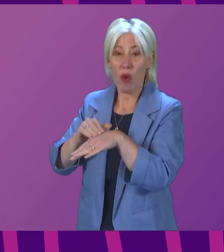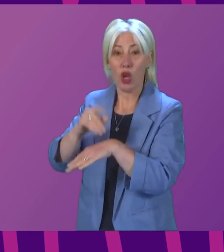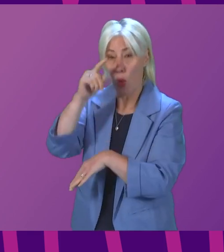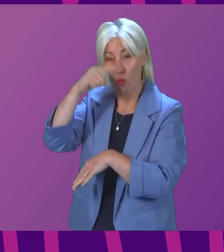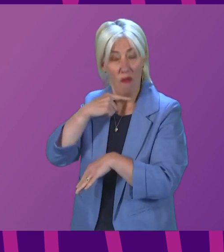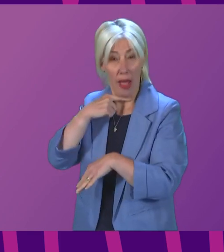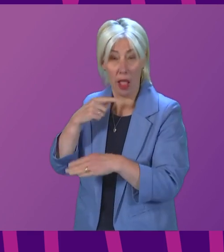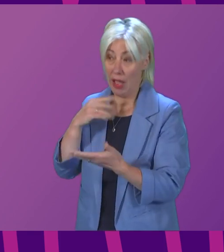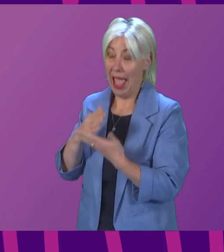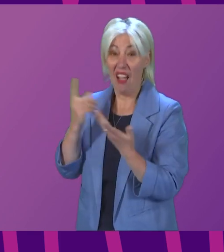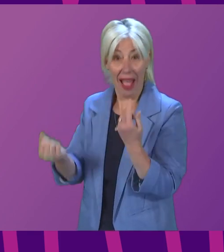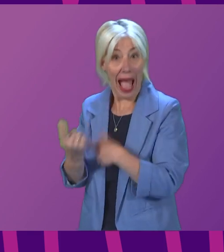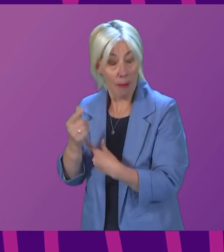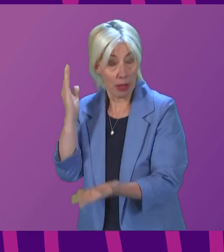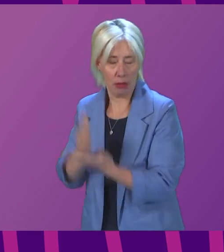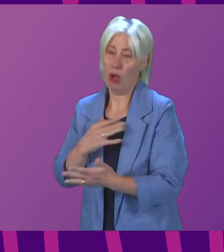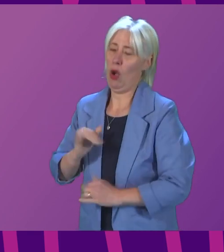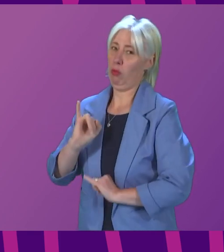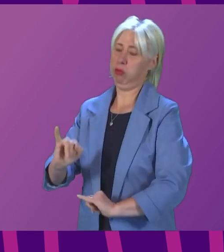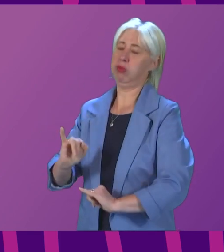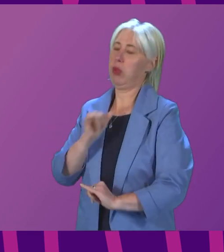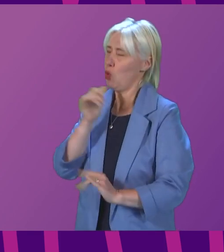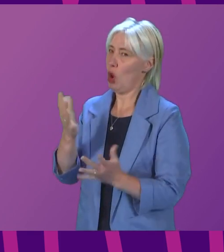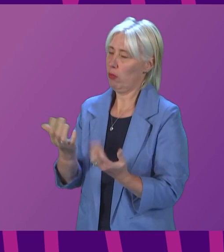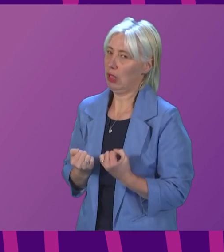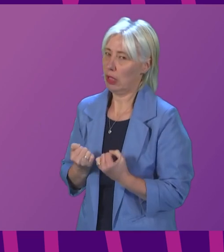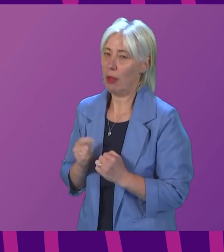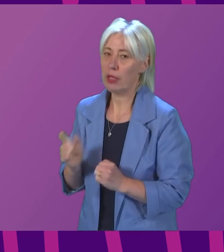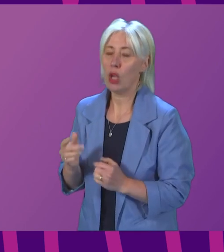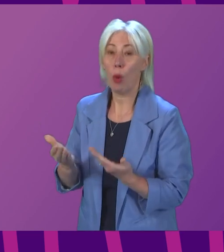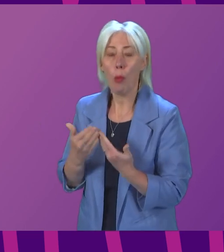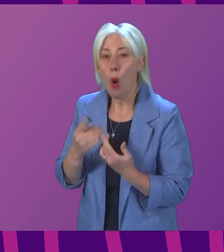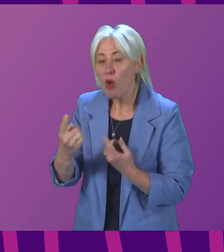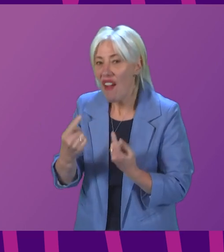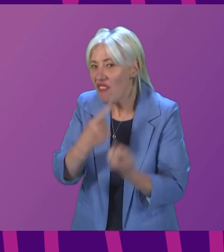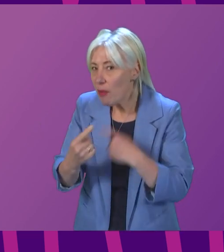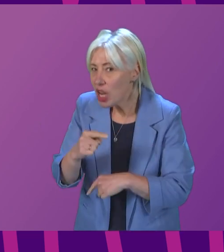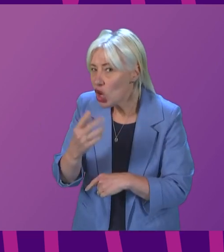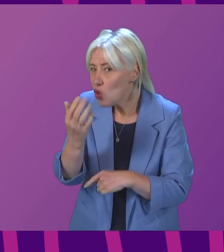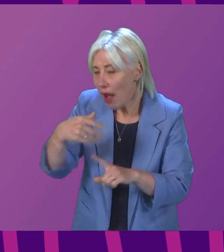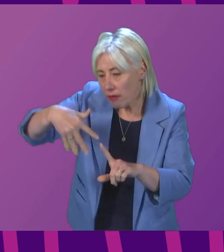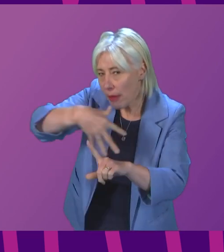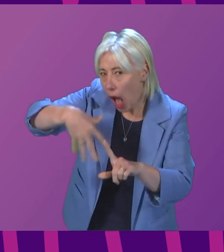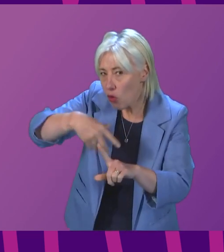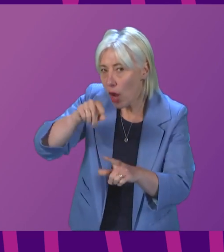I would be happy to hear more of the information that lies behind the question, look into it